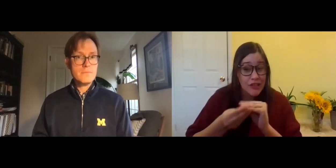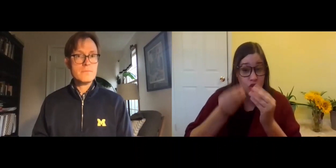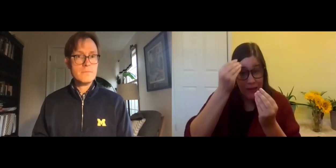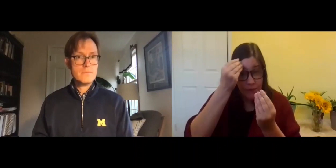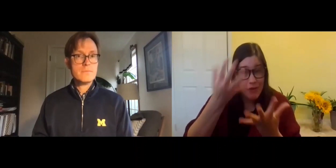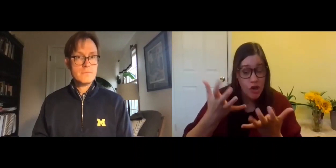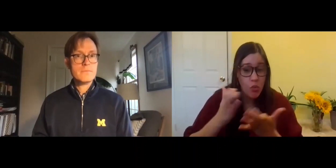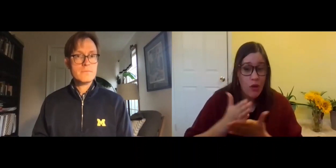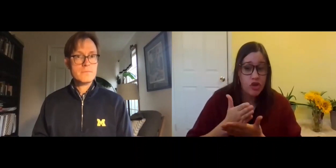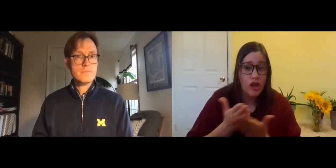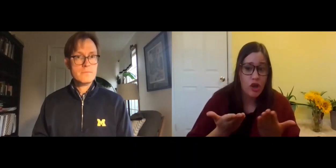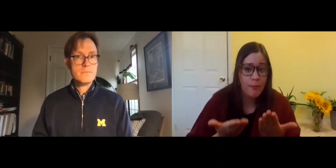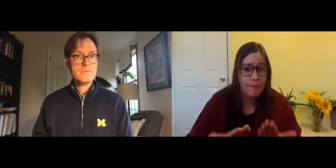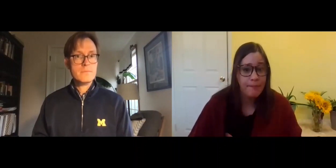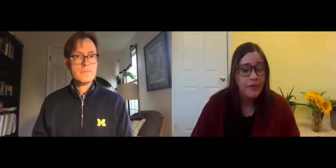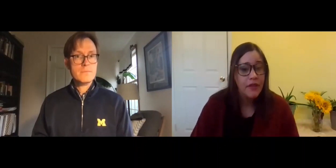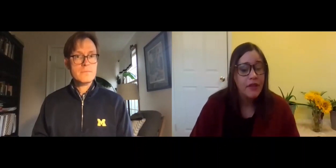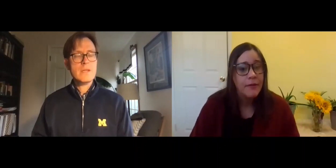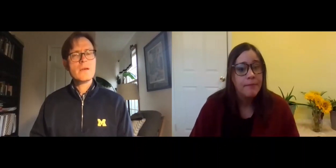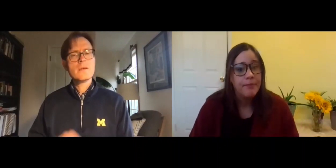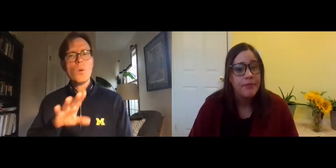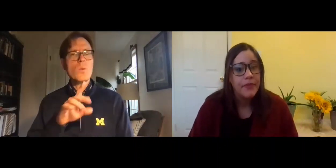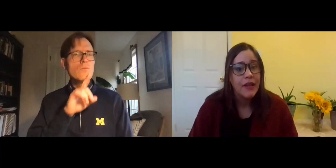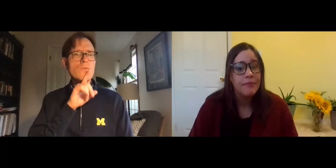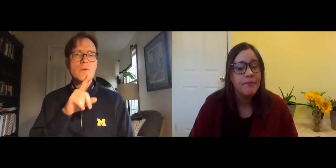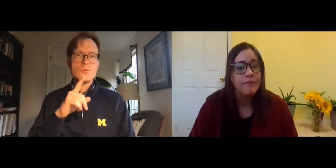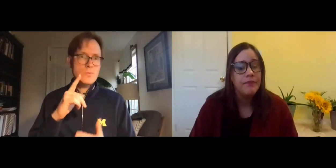We really appreciate your input. Are there any closing remarks or additional information you'd like to share?